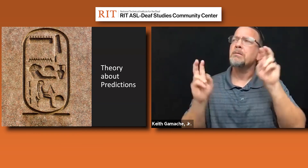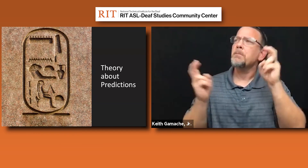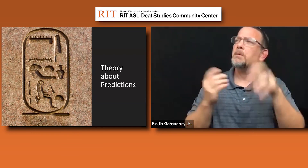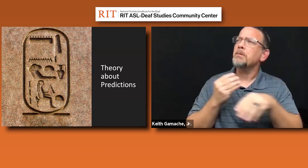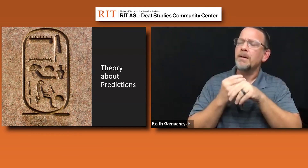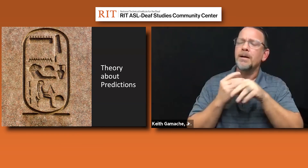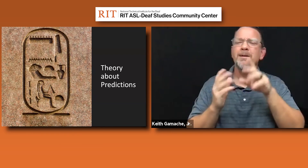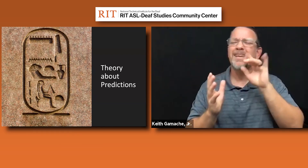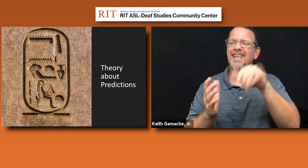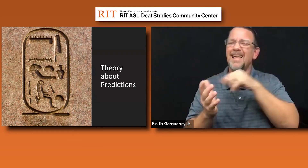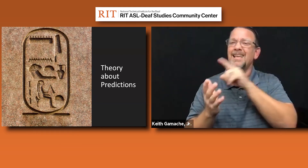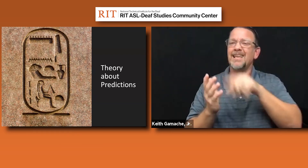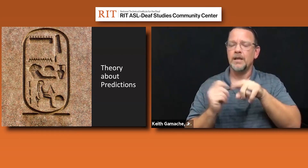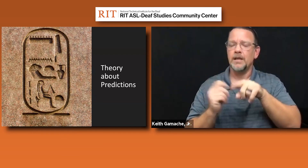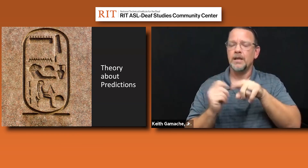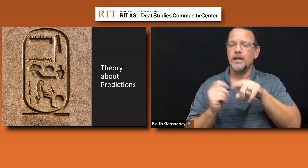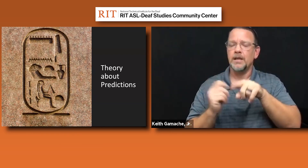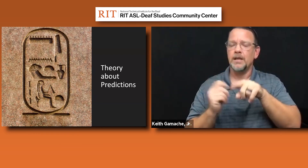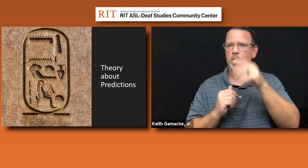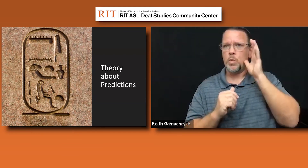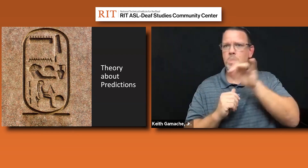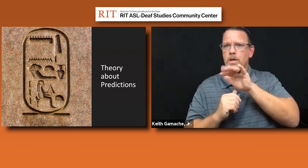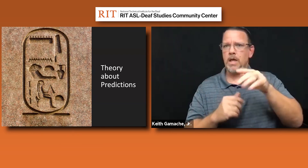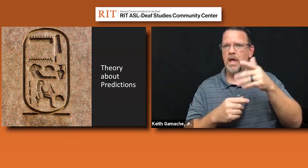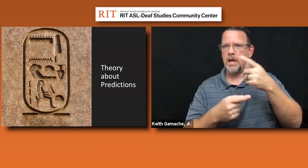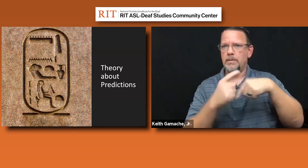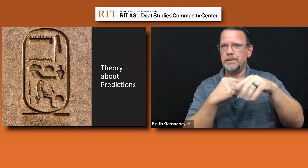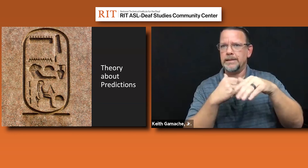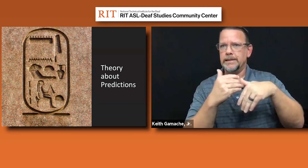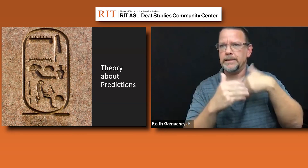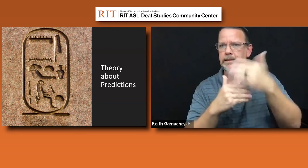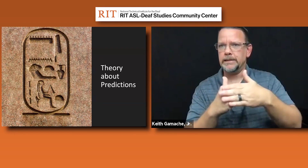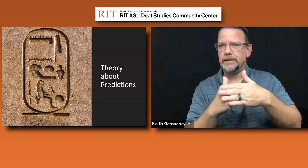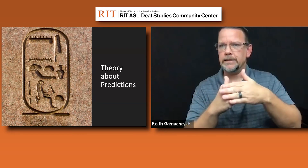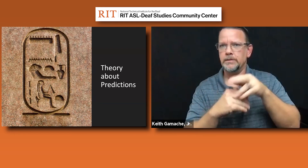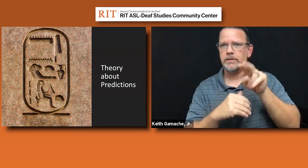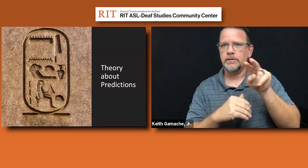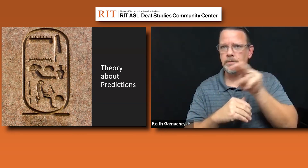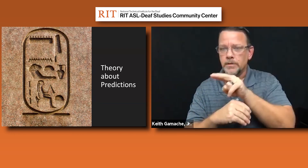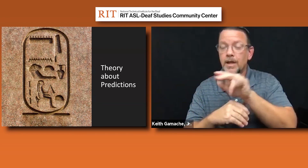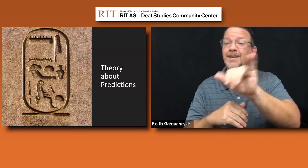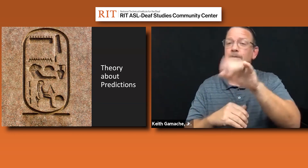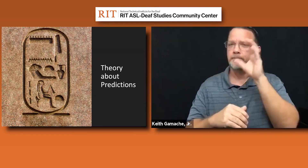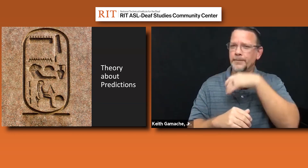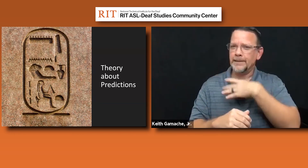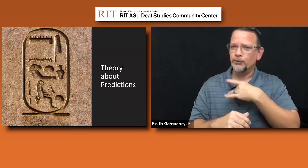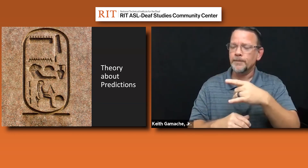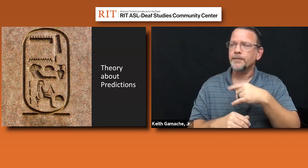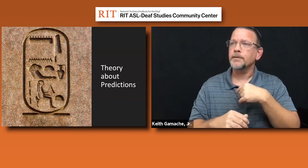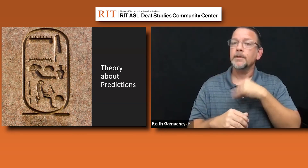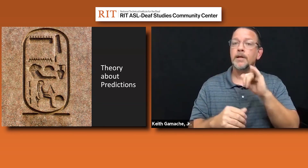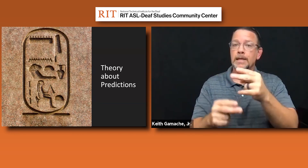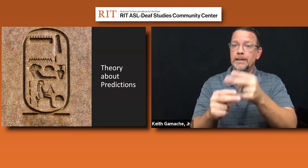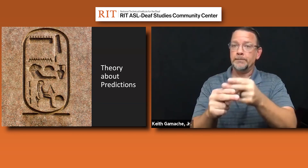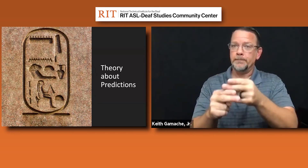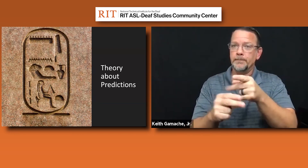Sometimes I go to a conference, and I'll notice people will fingerspell, like, what comes next, and I think it's interesting,